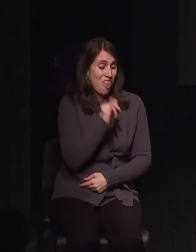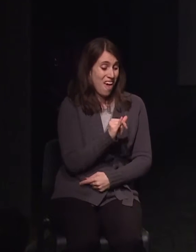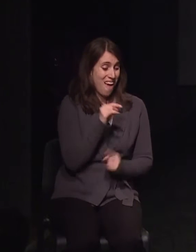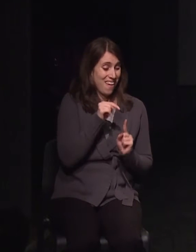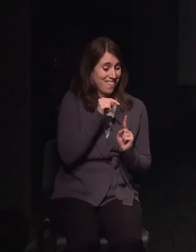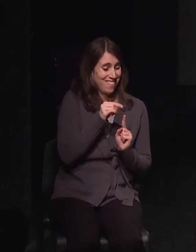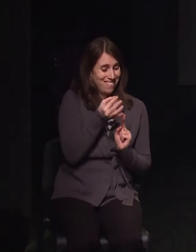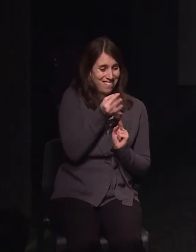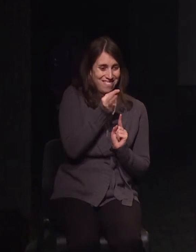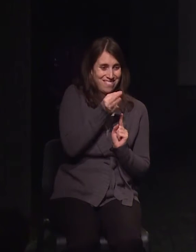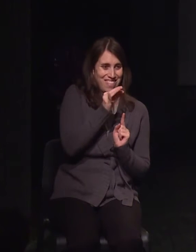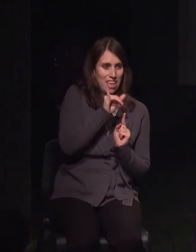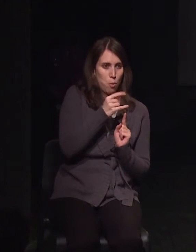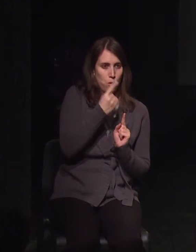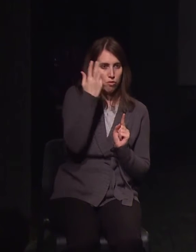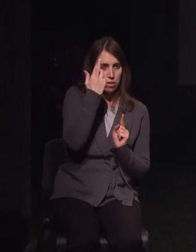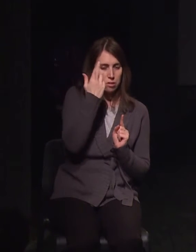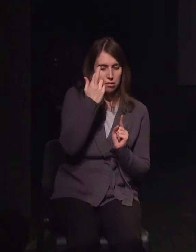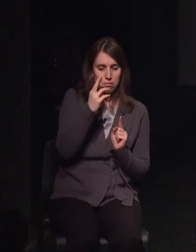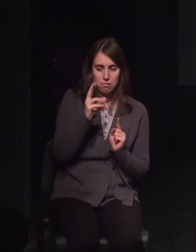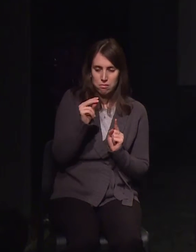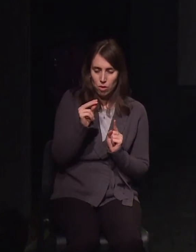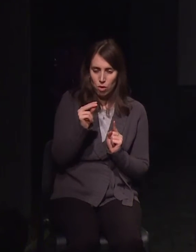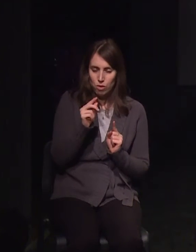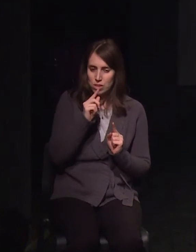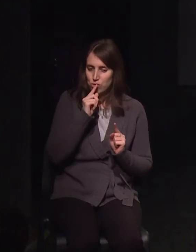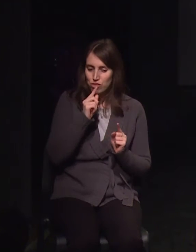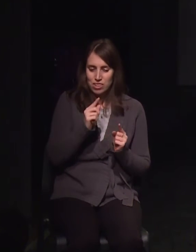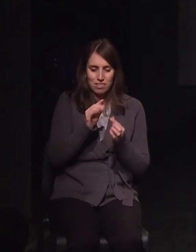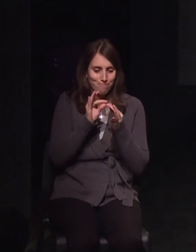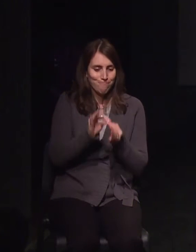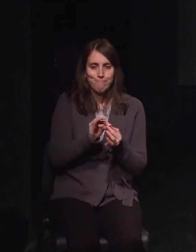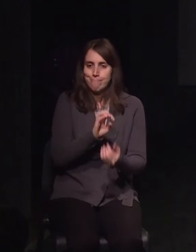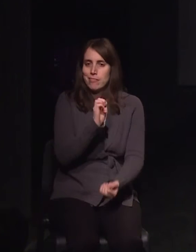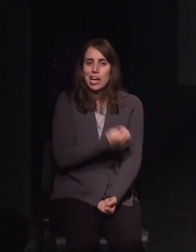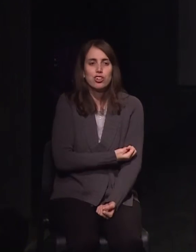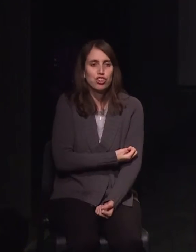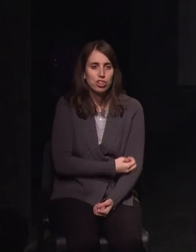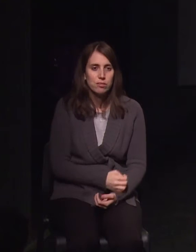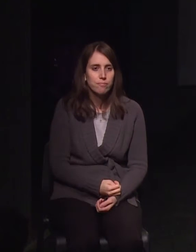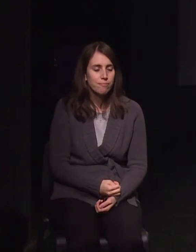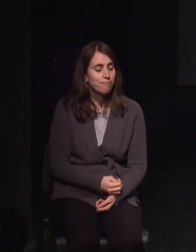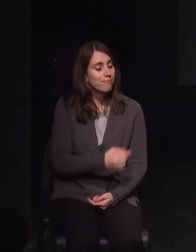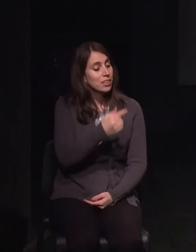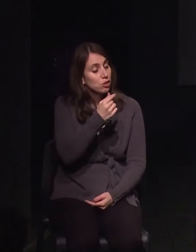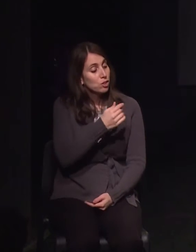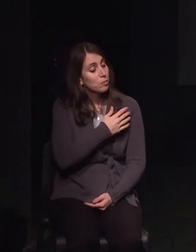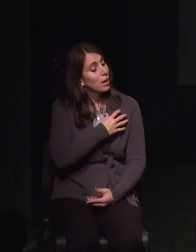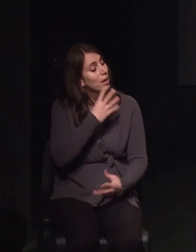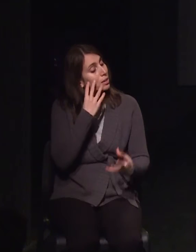it, it’s actually about energy. I think that interestingly enough, my first experiences with you and your husband Aaron,